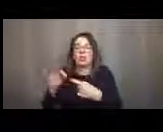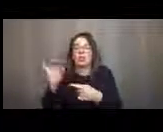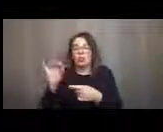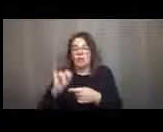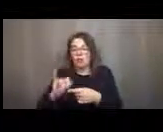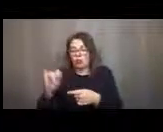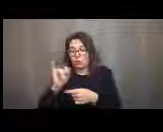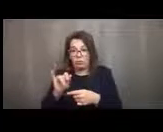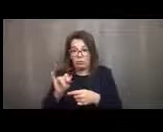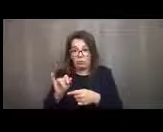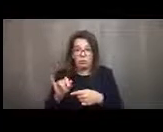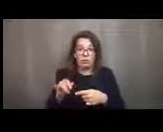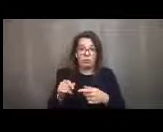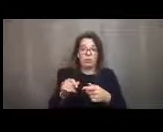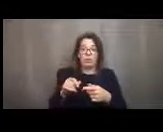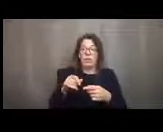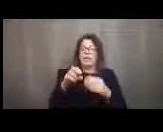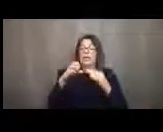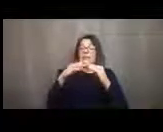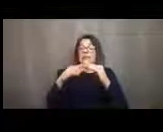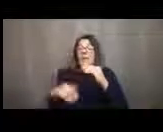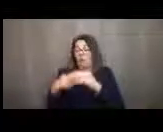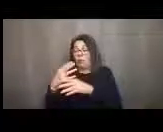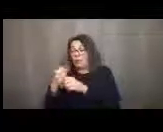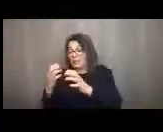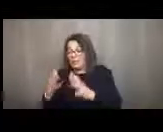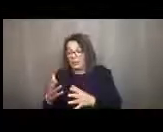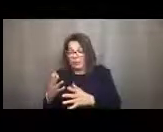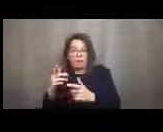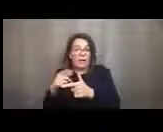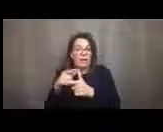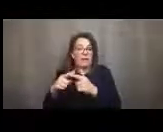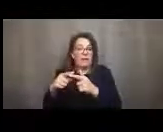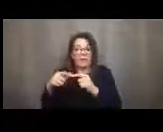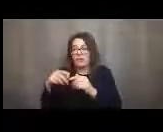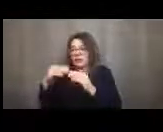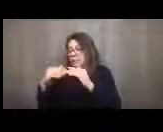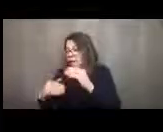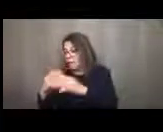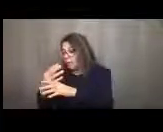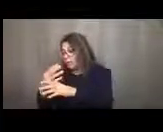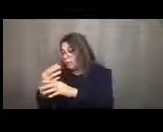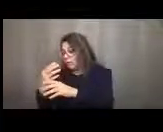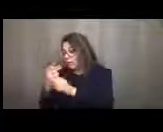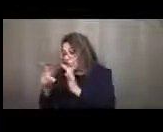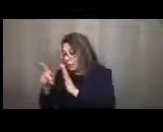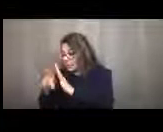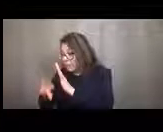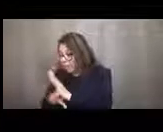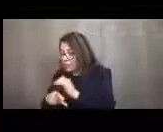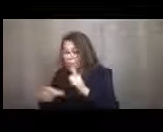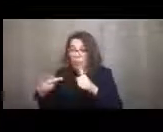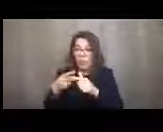applies to a Subrecipient Investigator, whether it's the subrecipient's policy or the prime's policy,